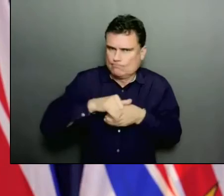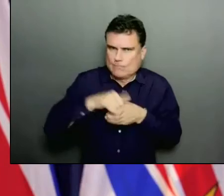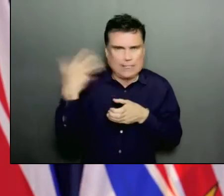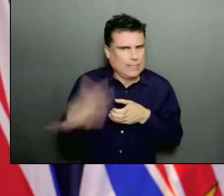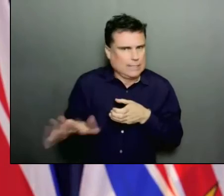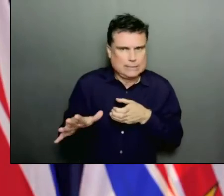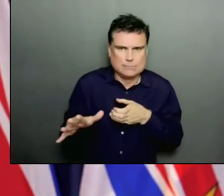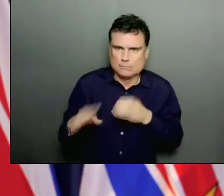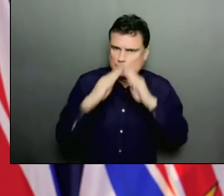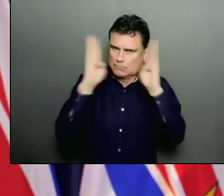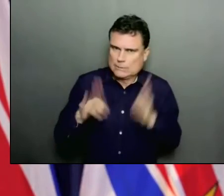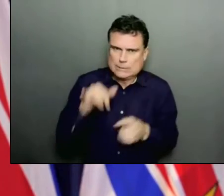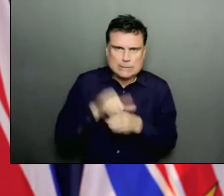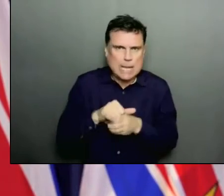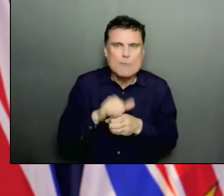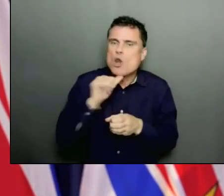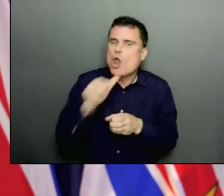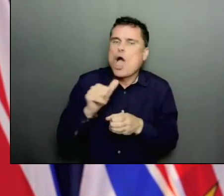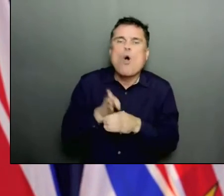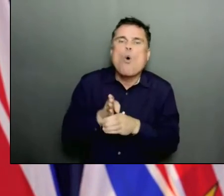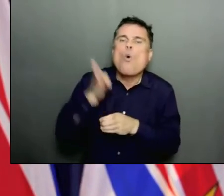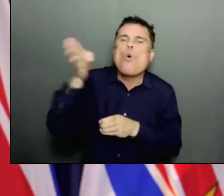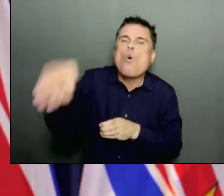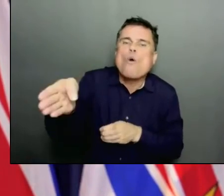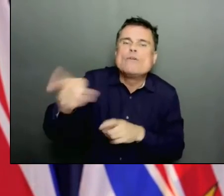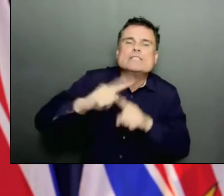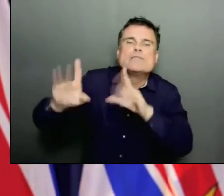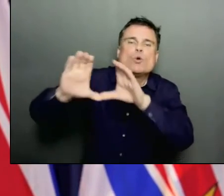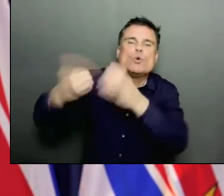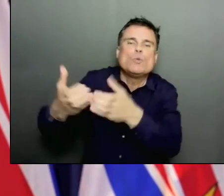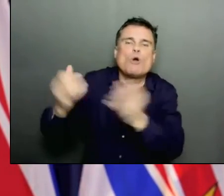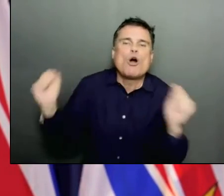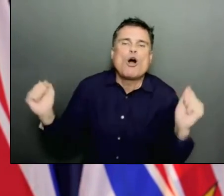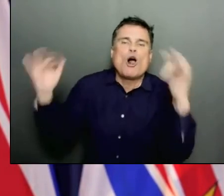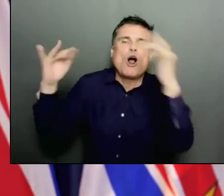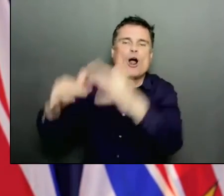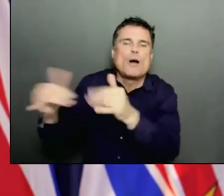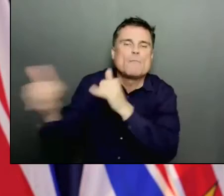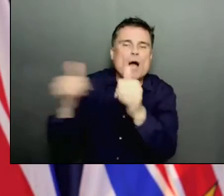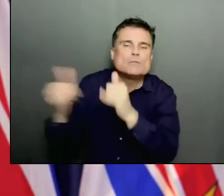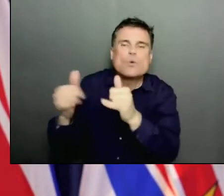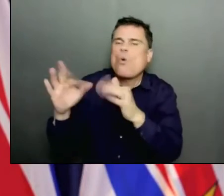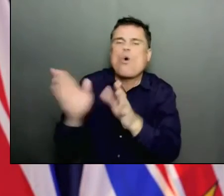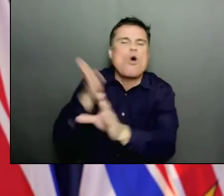There are orders in that regard. But it's also everything else. Presidents assessing the travel we do and